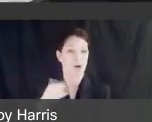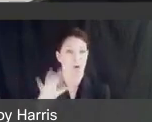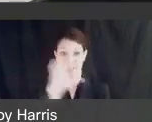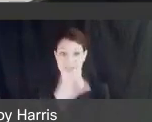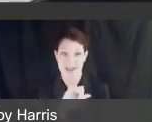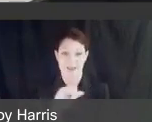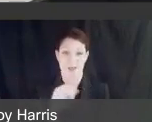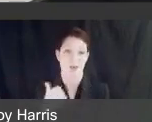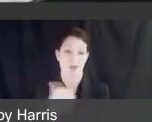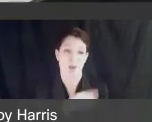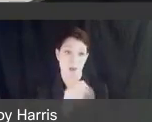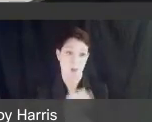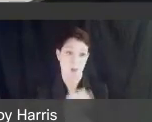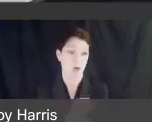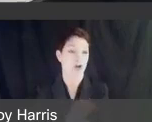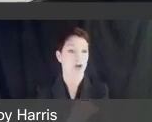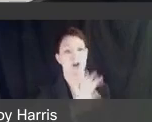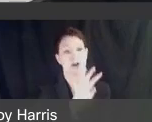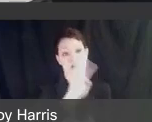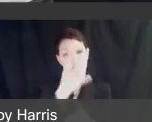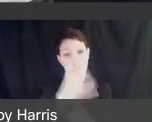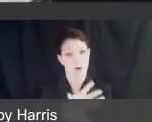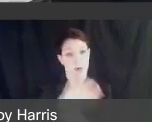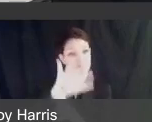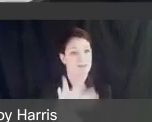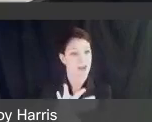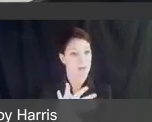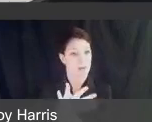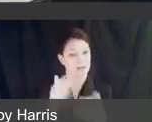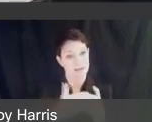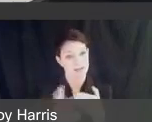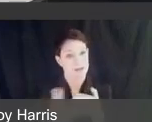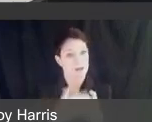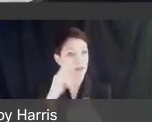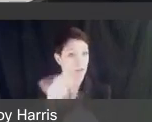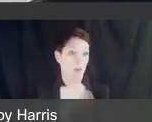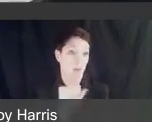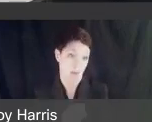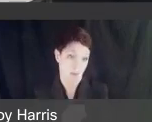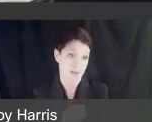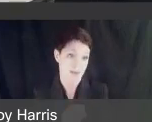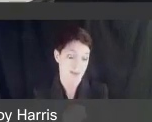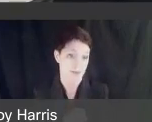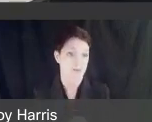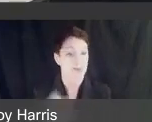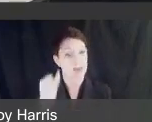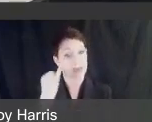booking four to five months out for appointments. If our supply increases, we will